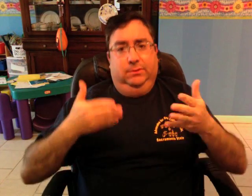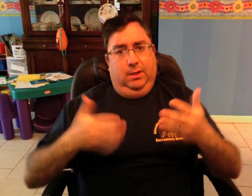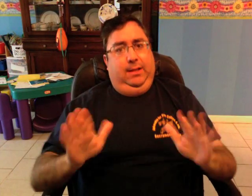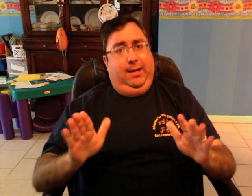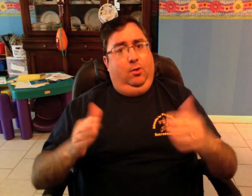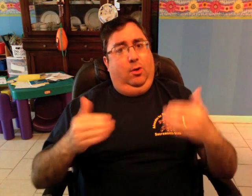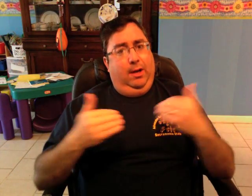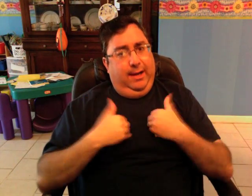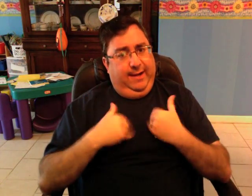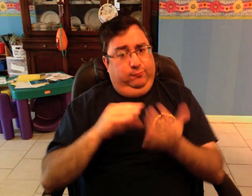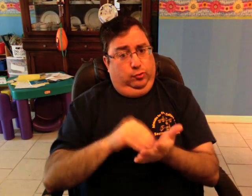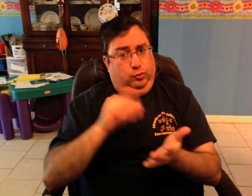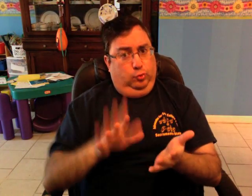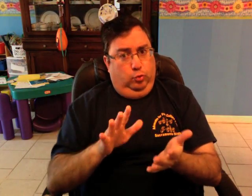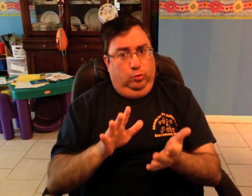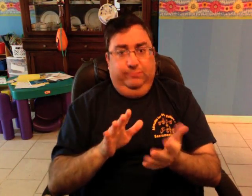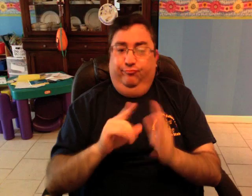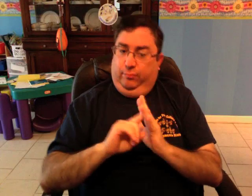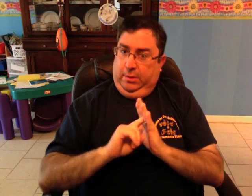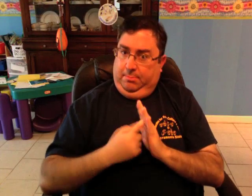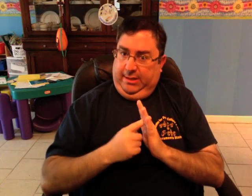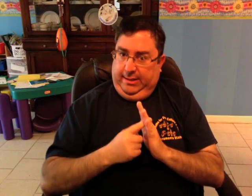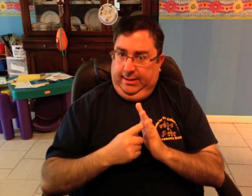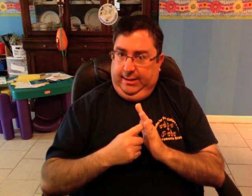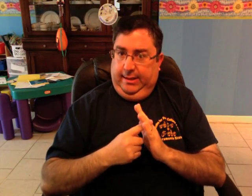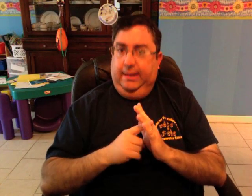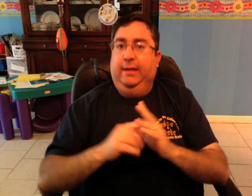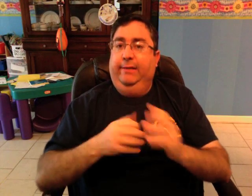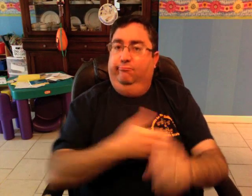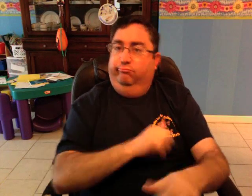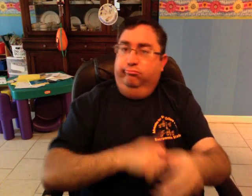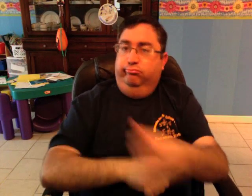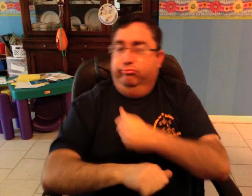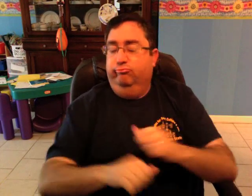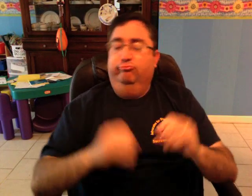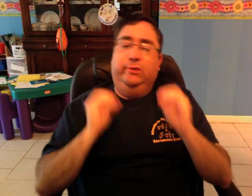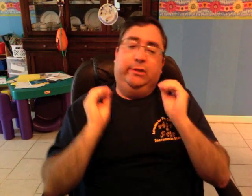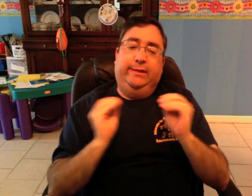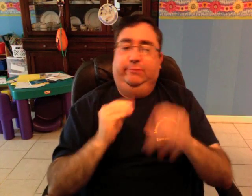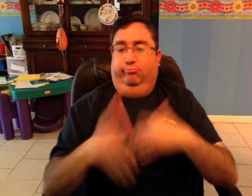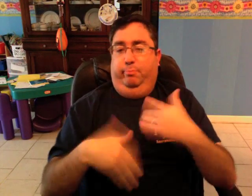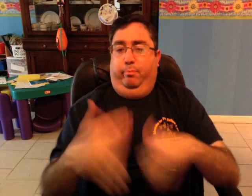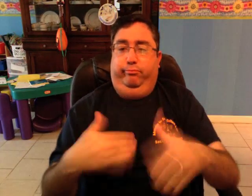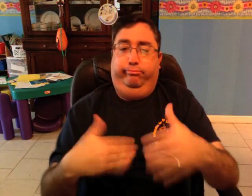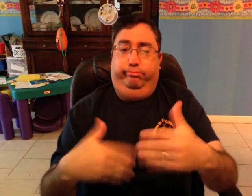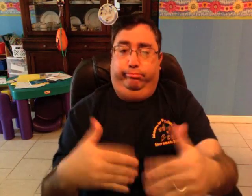to have the students from the beginning and to proceed from the same base point as Hearing students.